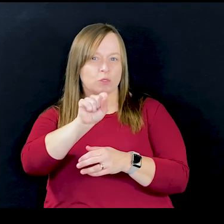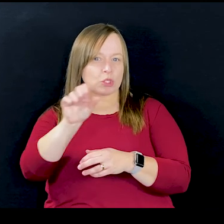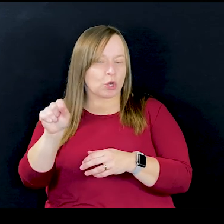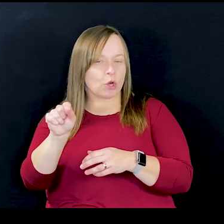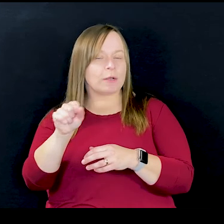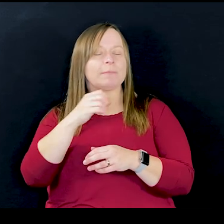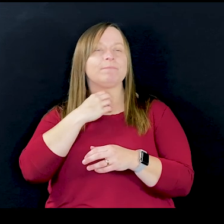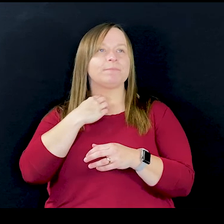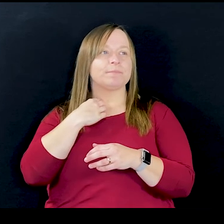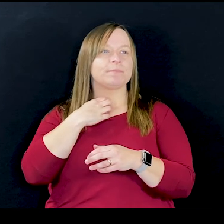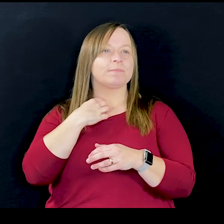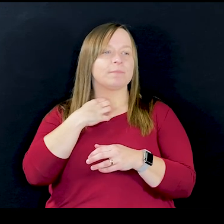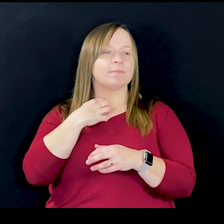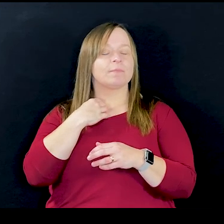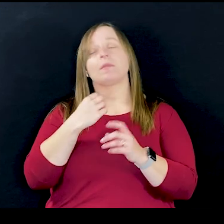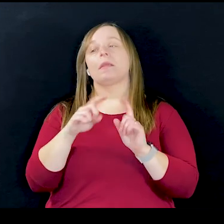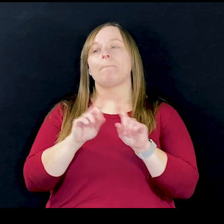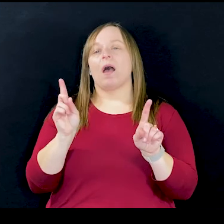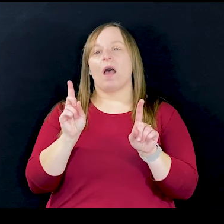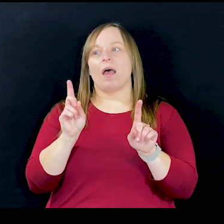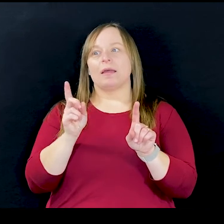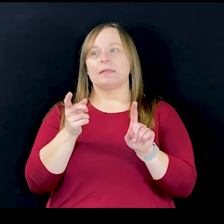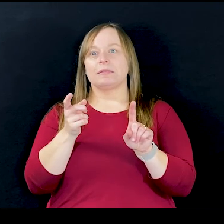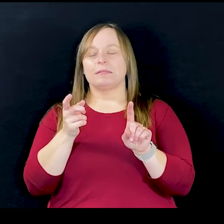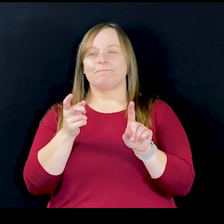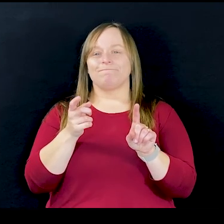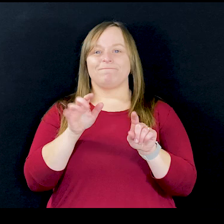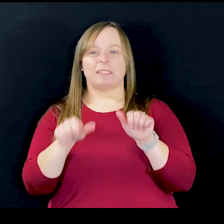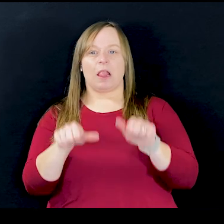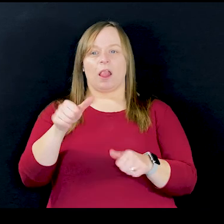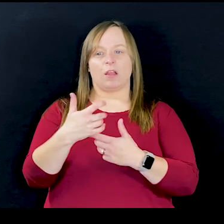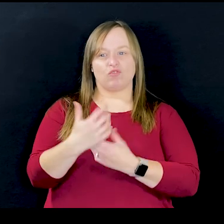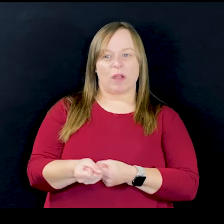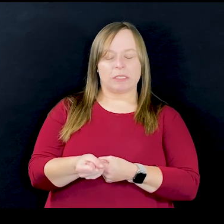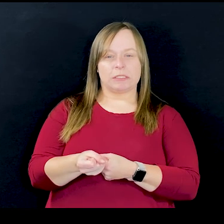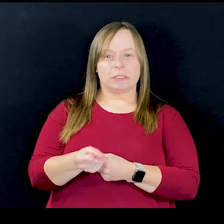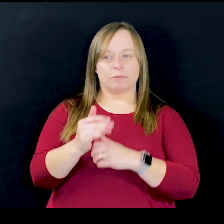of social security. But it's a bit of a distrust, and what we're trying to do